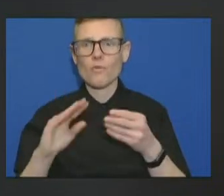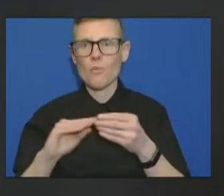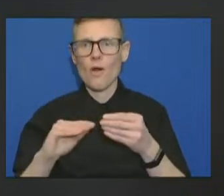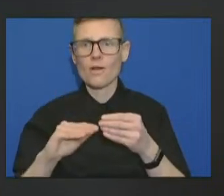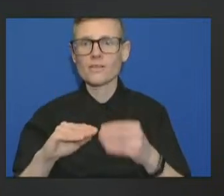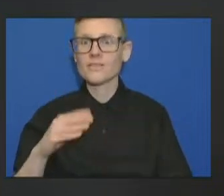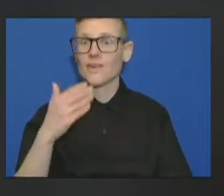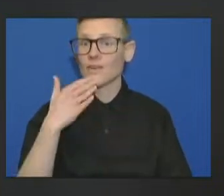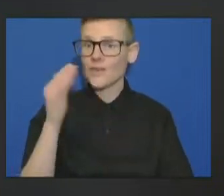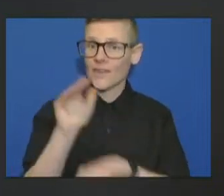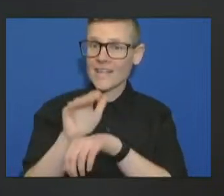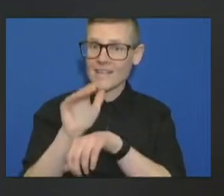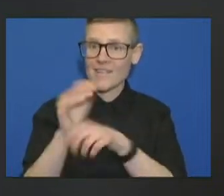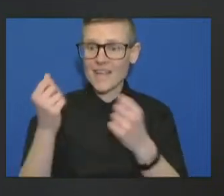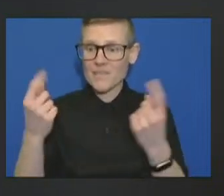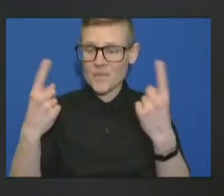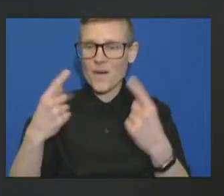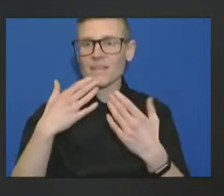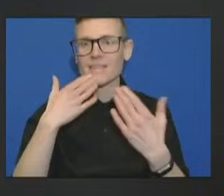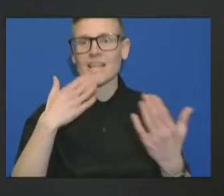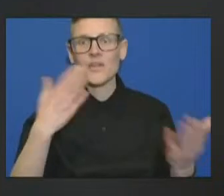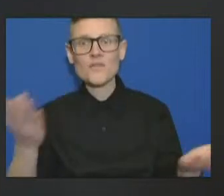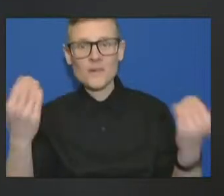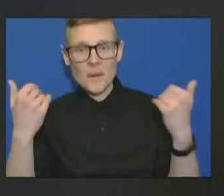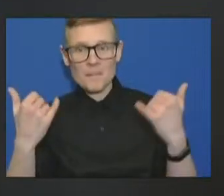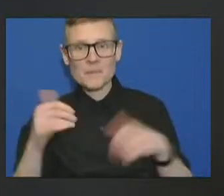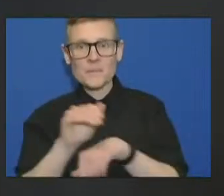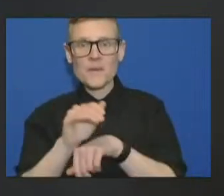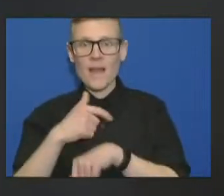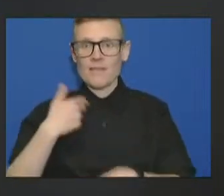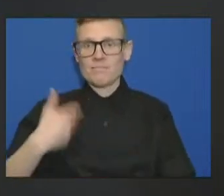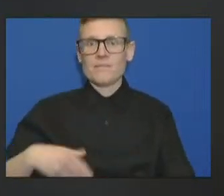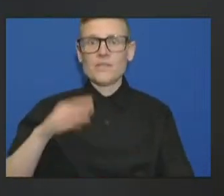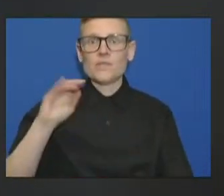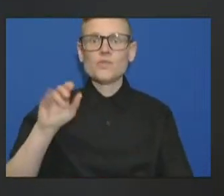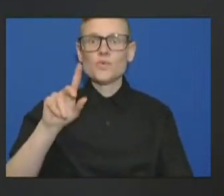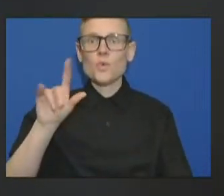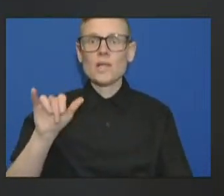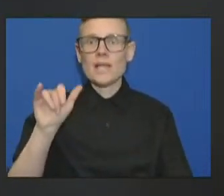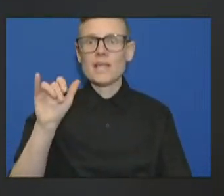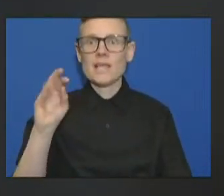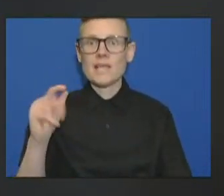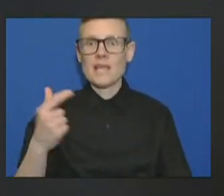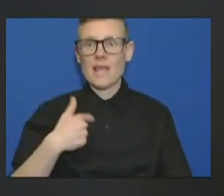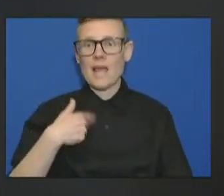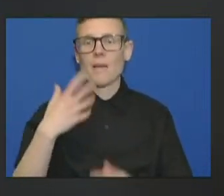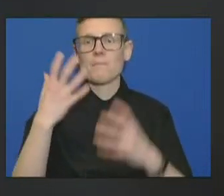Thomas Taylor, to make welcoming remarks. Good evening, everyone.